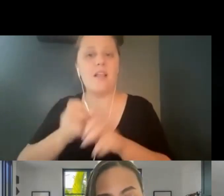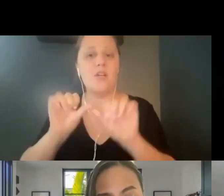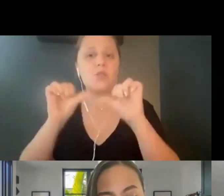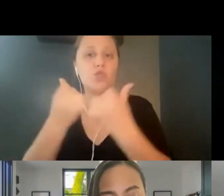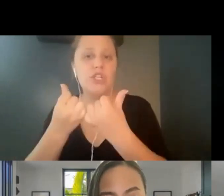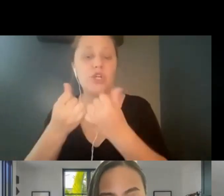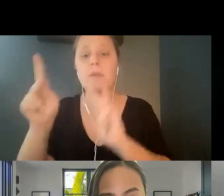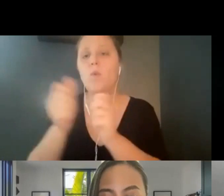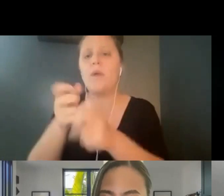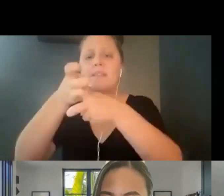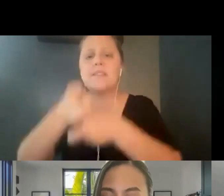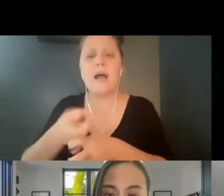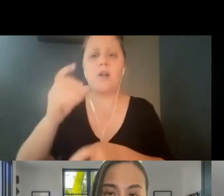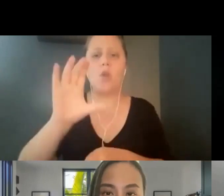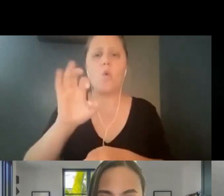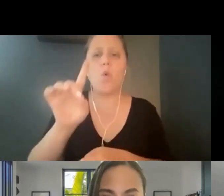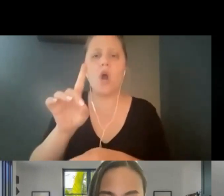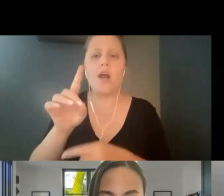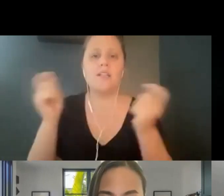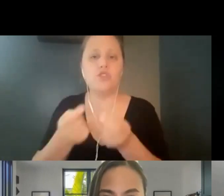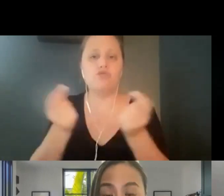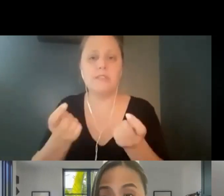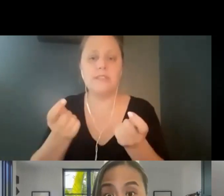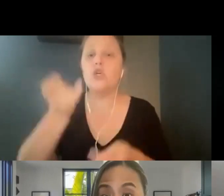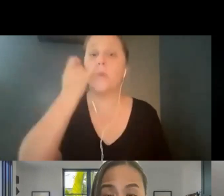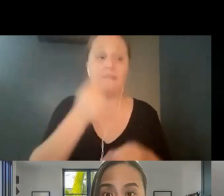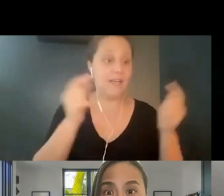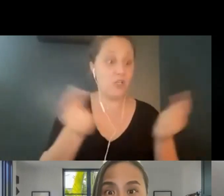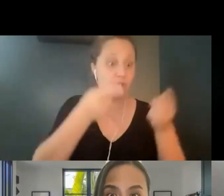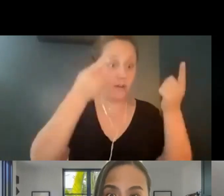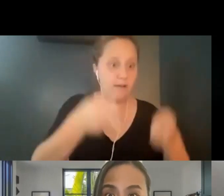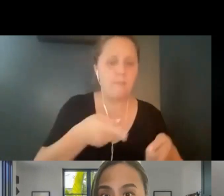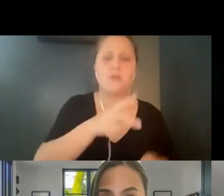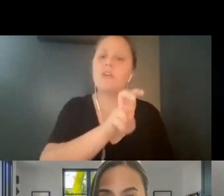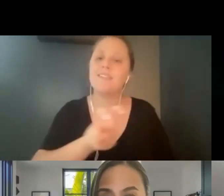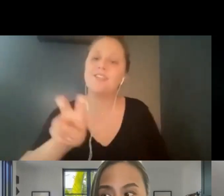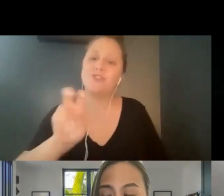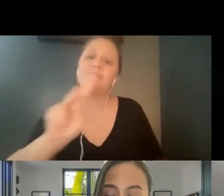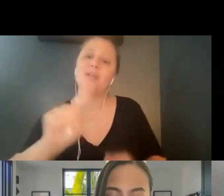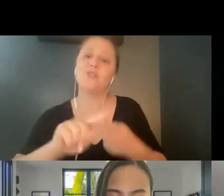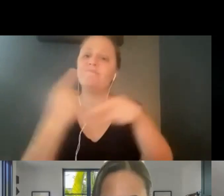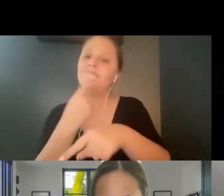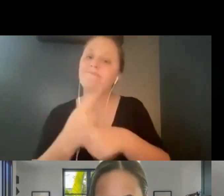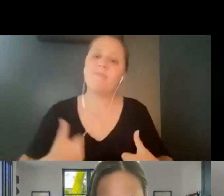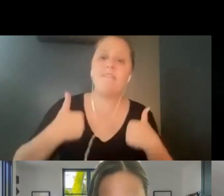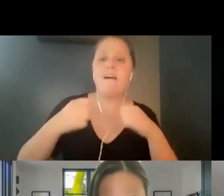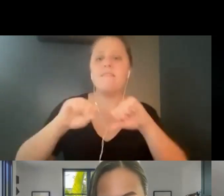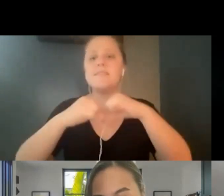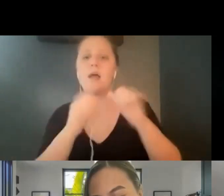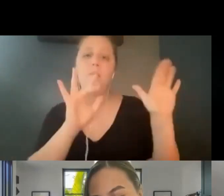from having a traumatic injury to being back into life in society and running programs there.